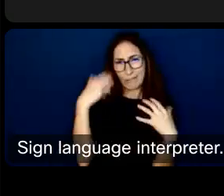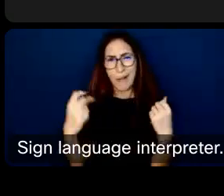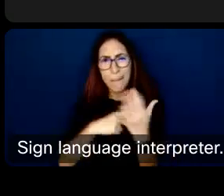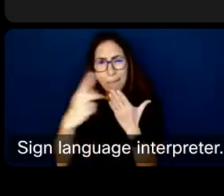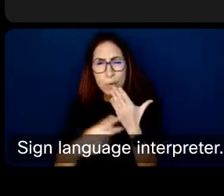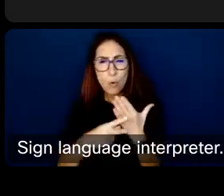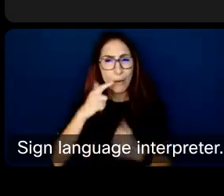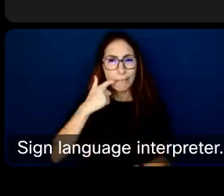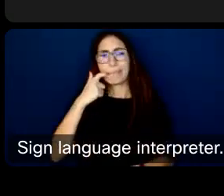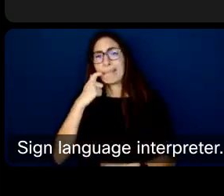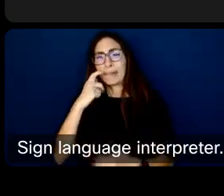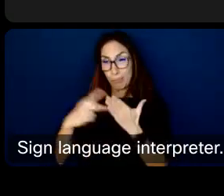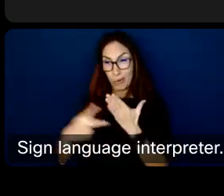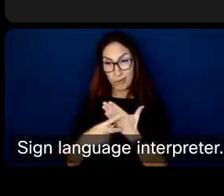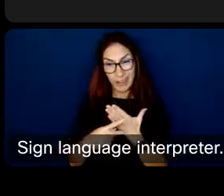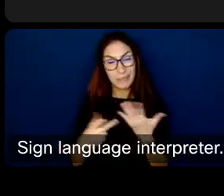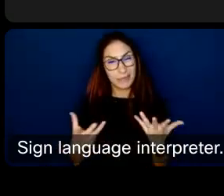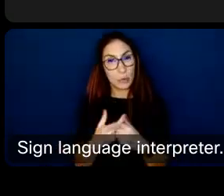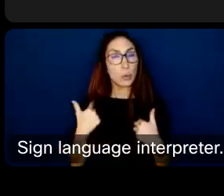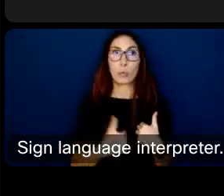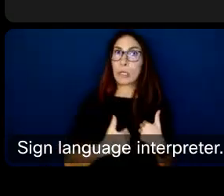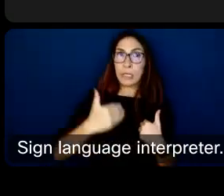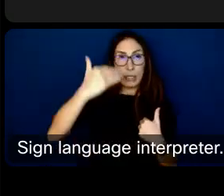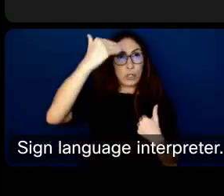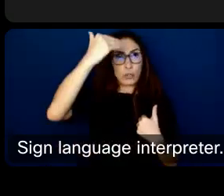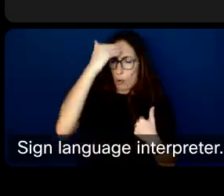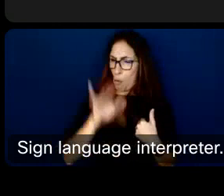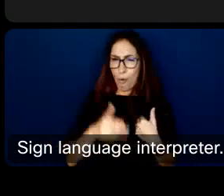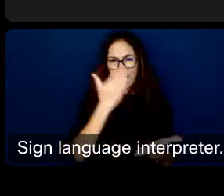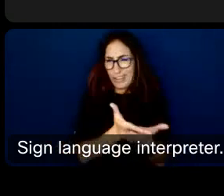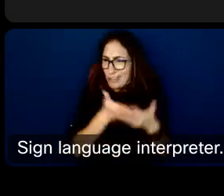the COVID pandemic exacerbated mental health and feelings of